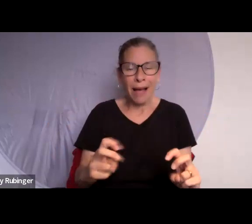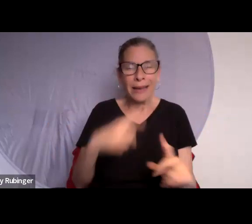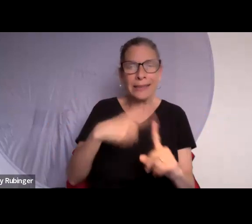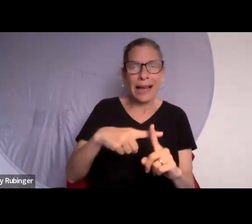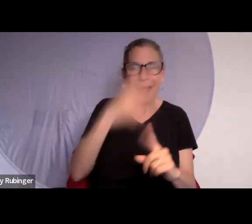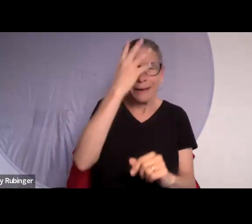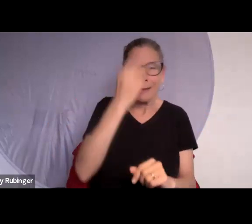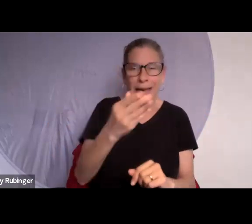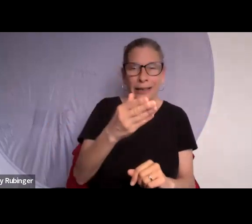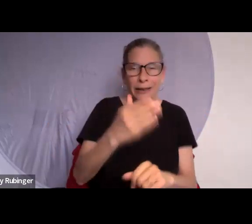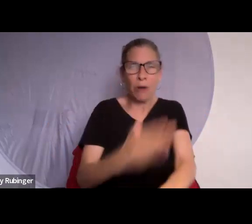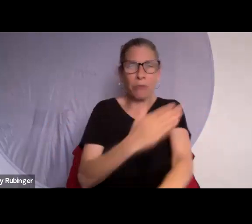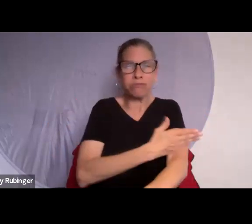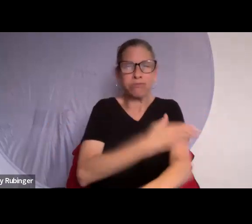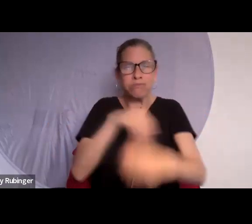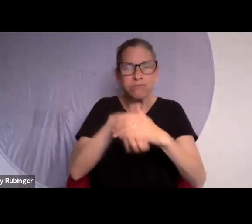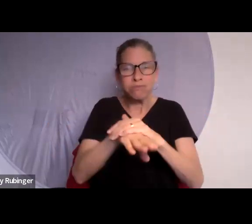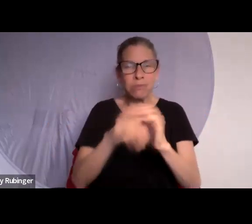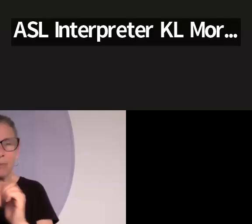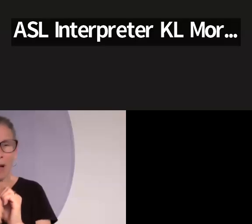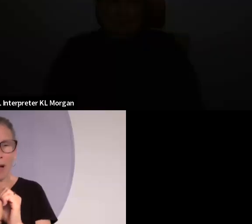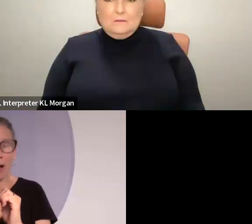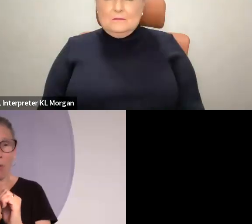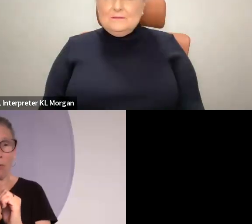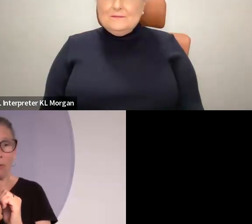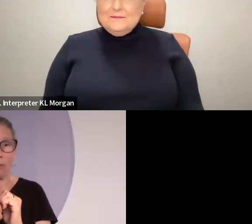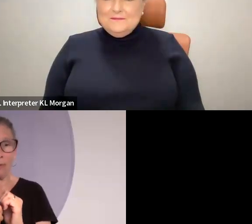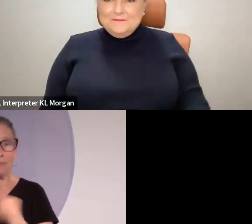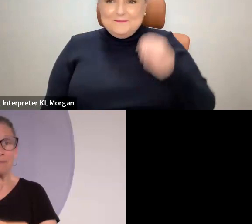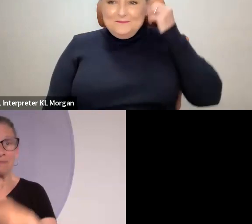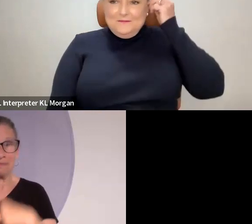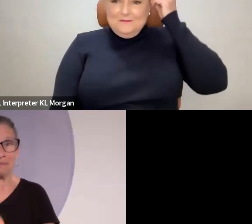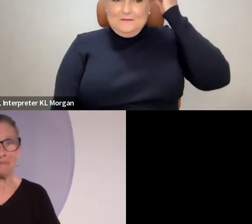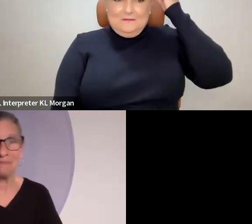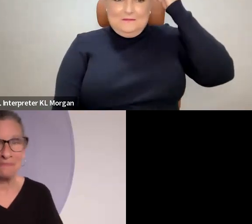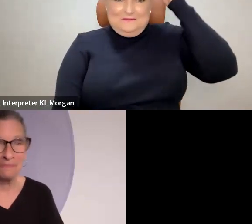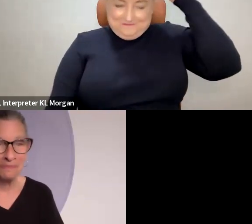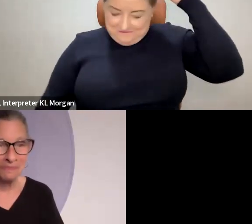to make it more accessible. It seems to be quite intuitive, at